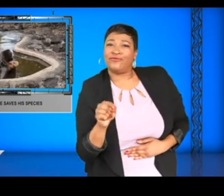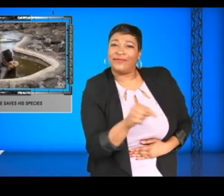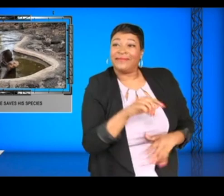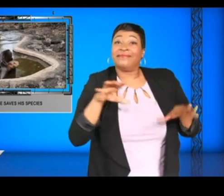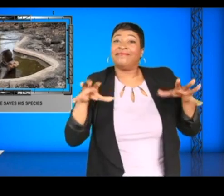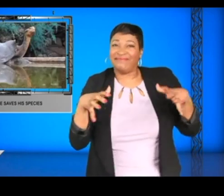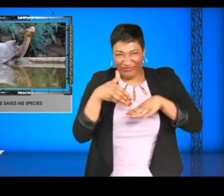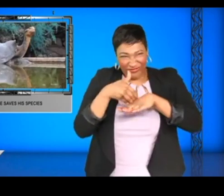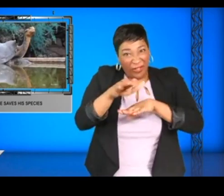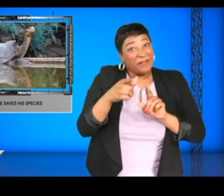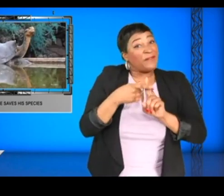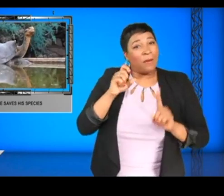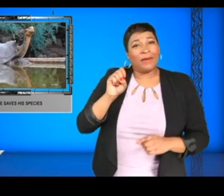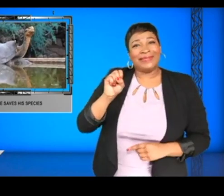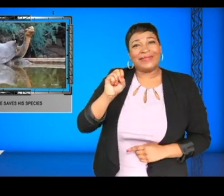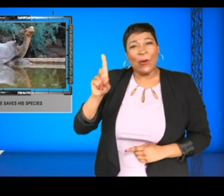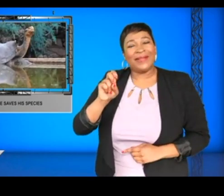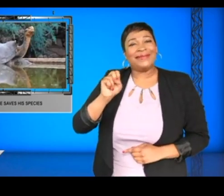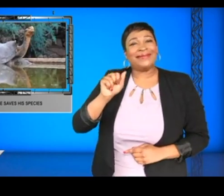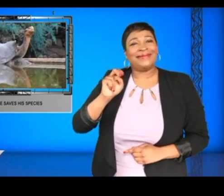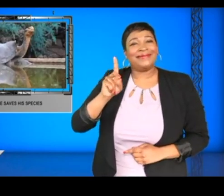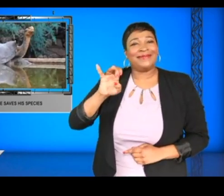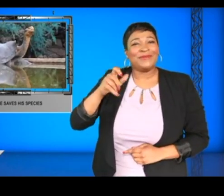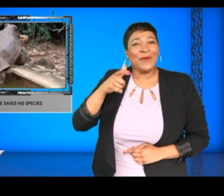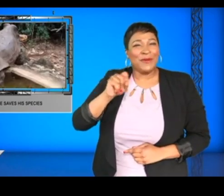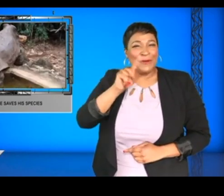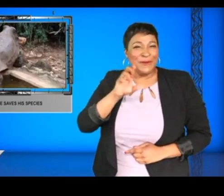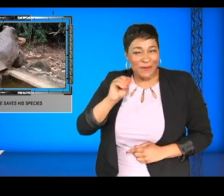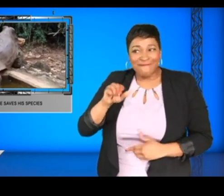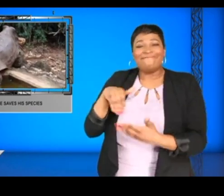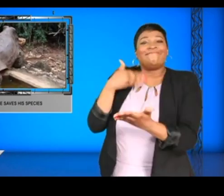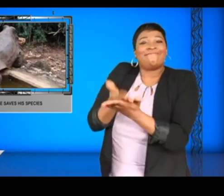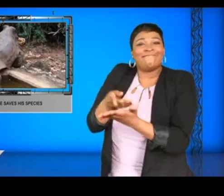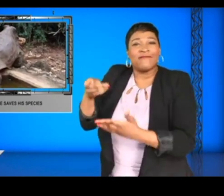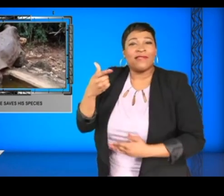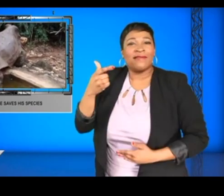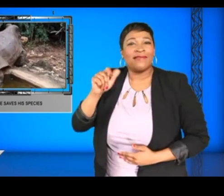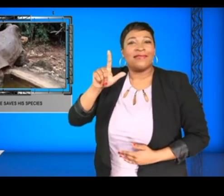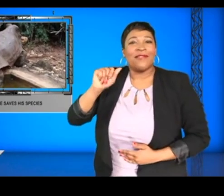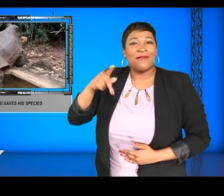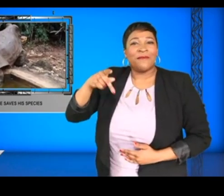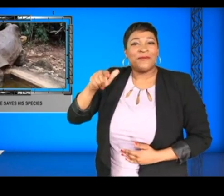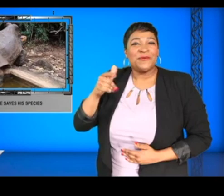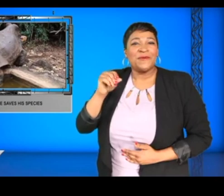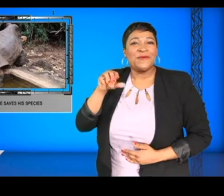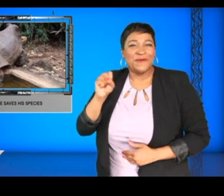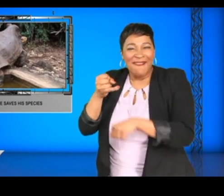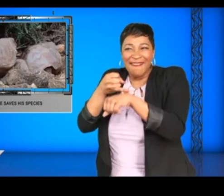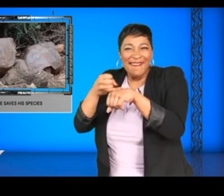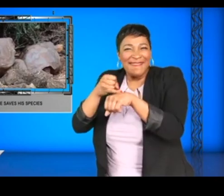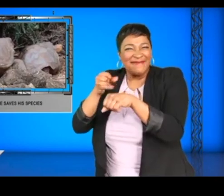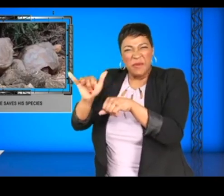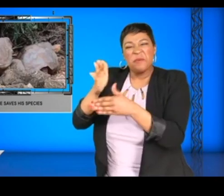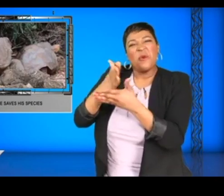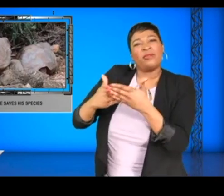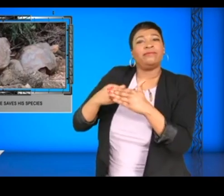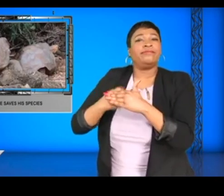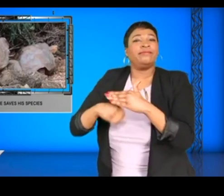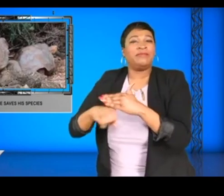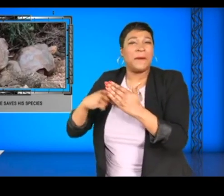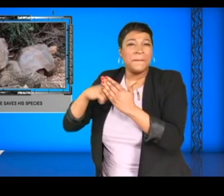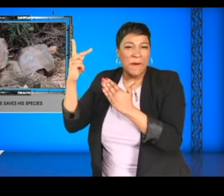Zoo to the Galapagos Islands as part of a breeding program.